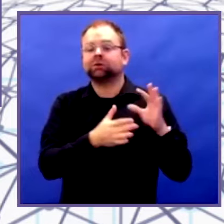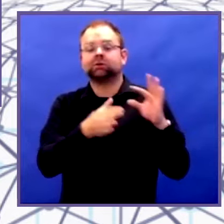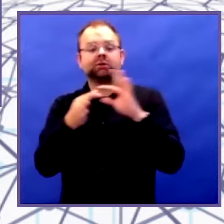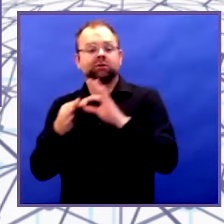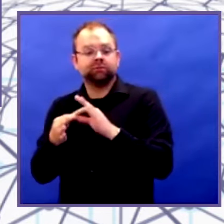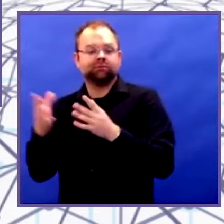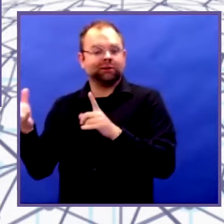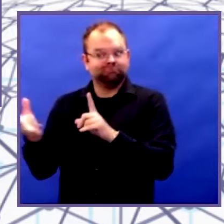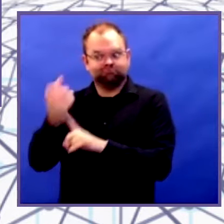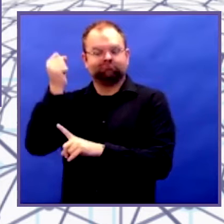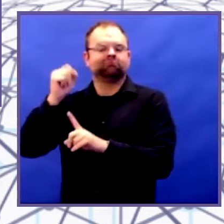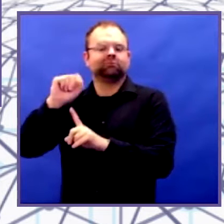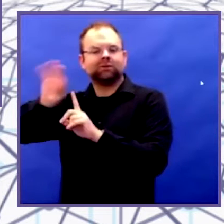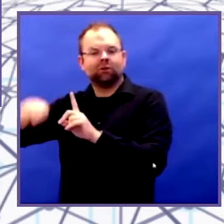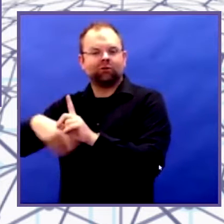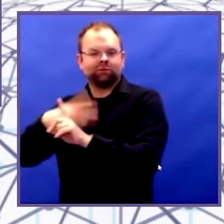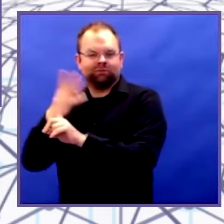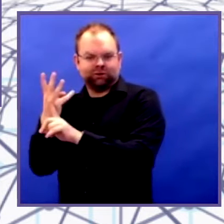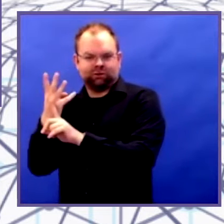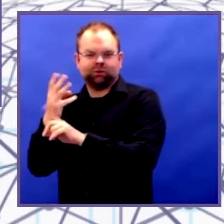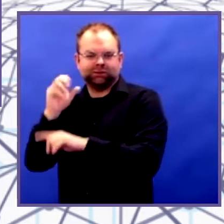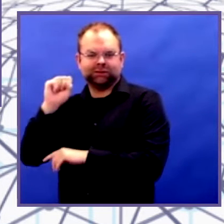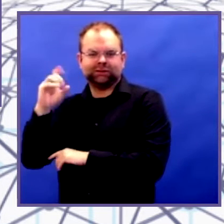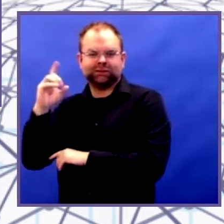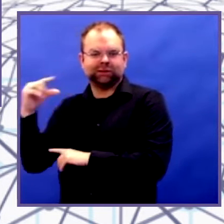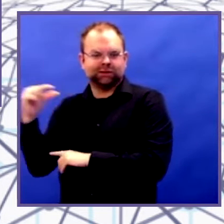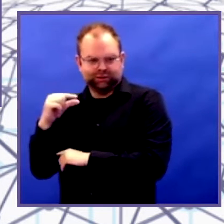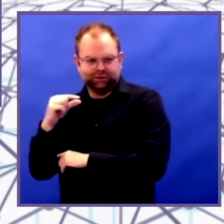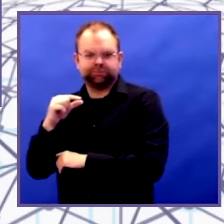development goals and truly ensuring that no one is left behind.